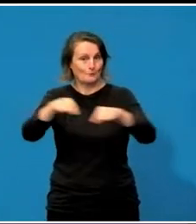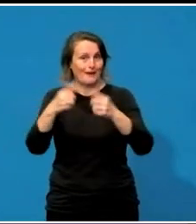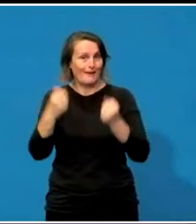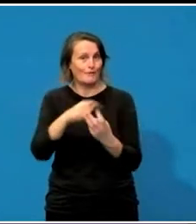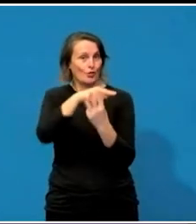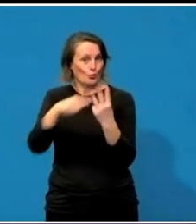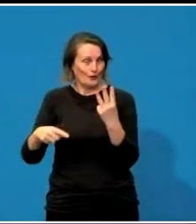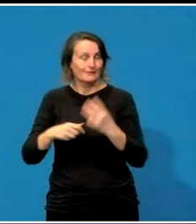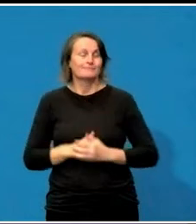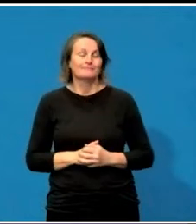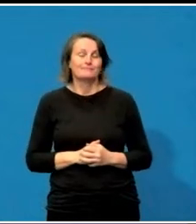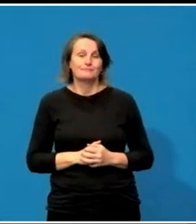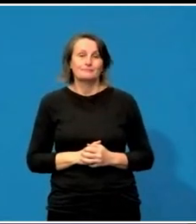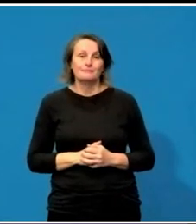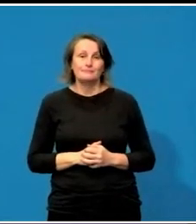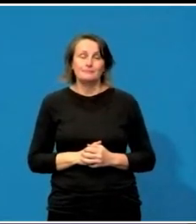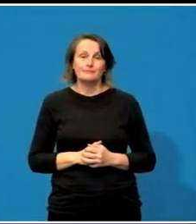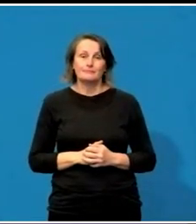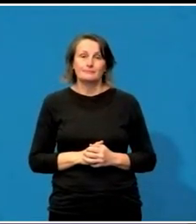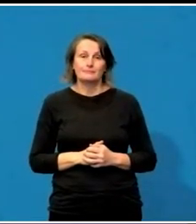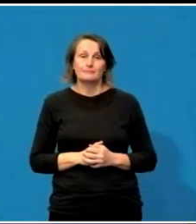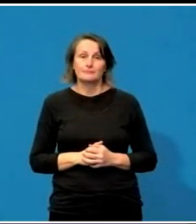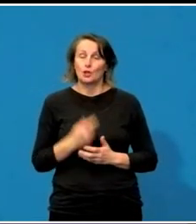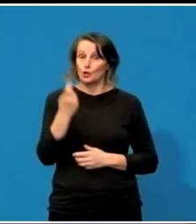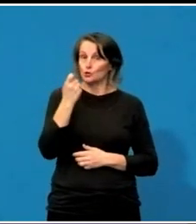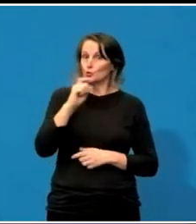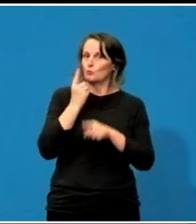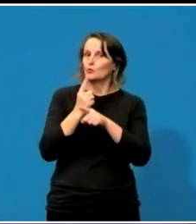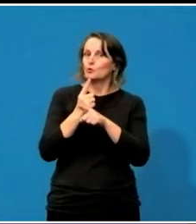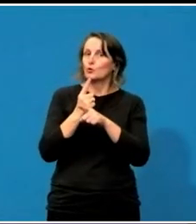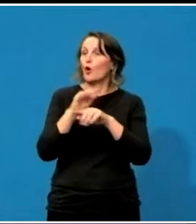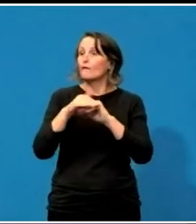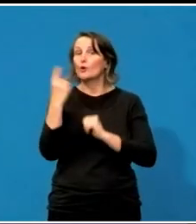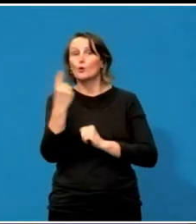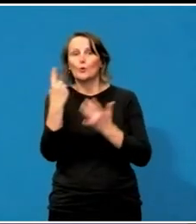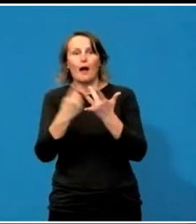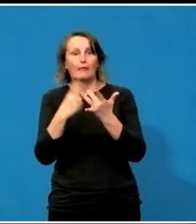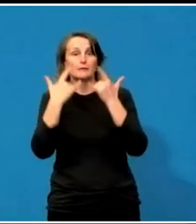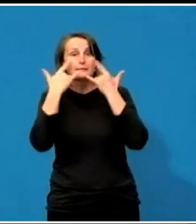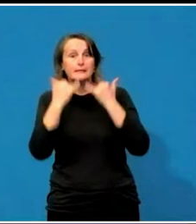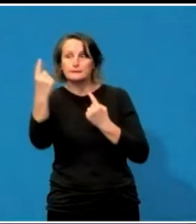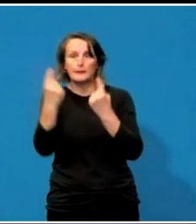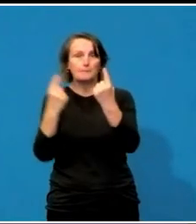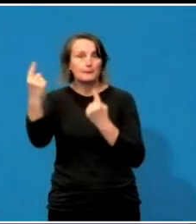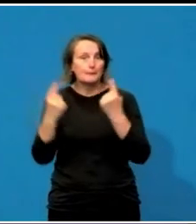I will take appearances shortly from the legal representatives of parties given leave to appear at this hearing.